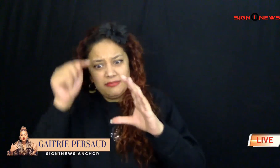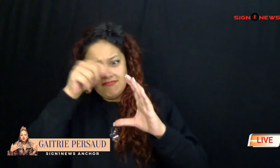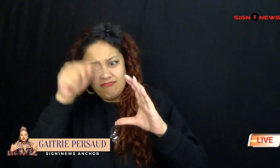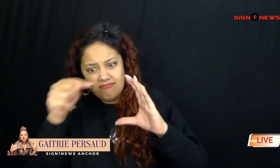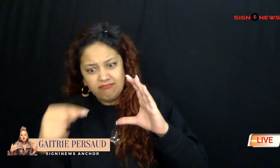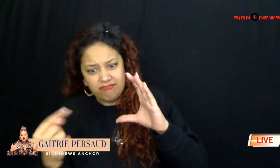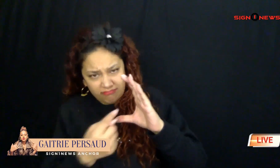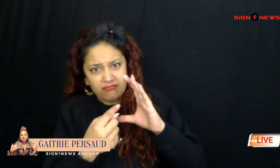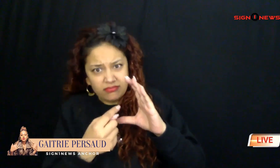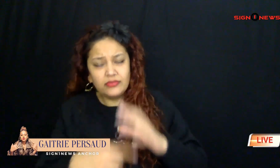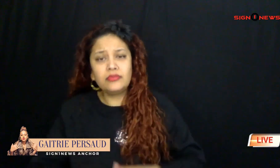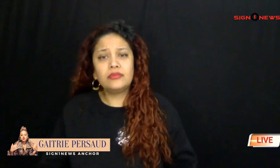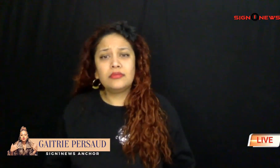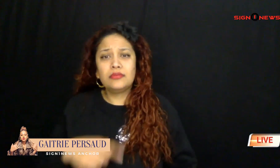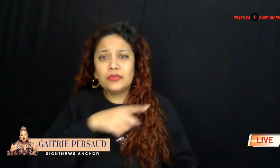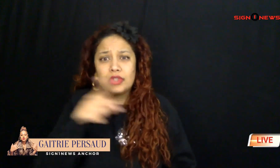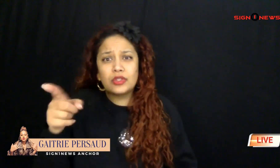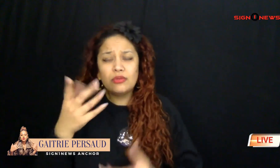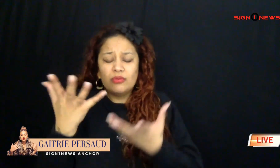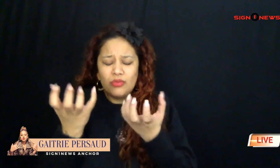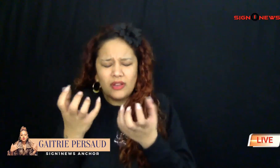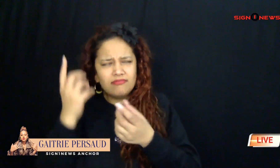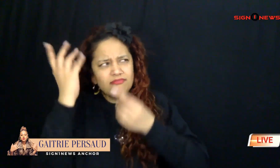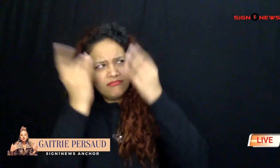here's a quick look at the top trending stories making headlines today